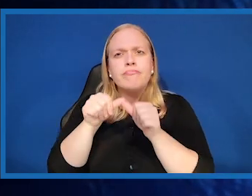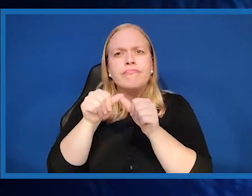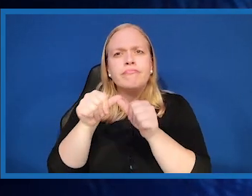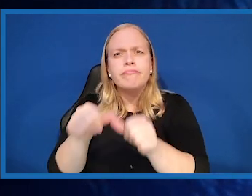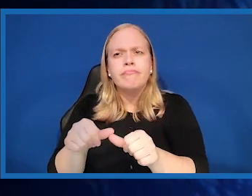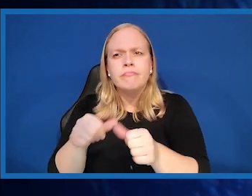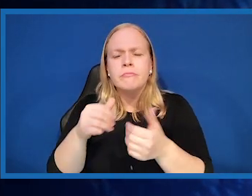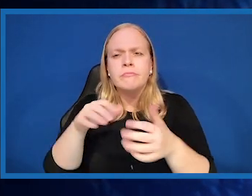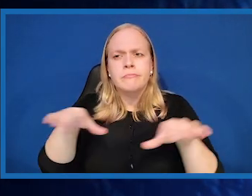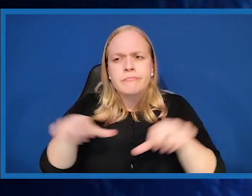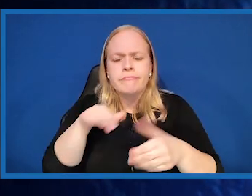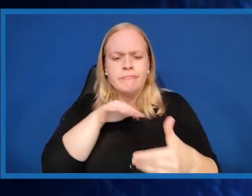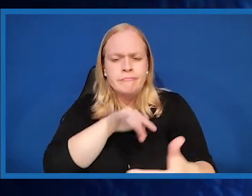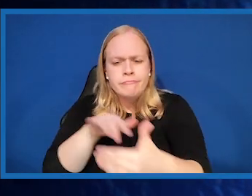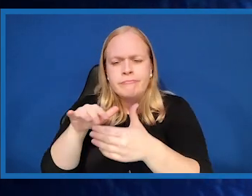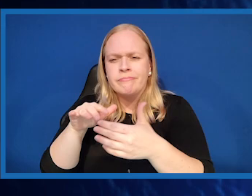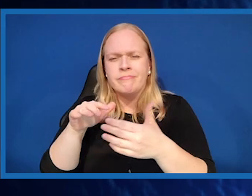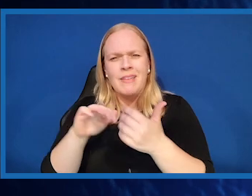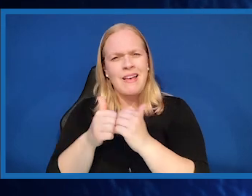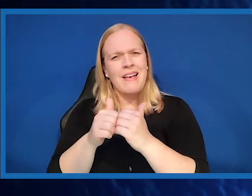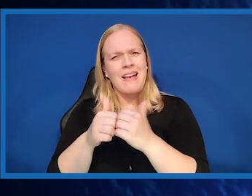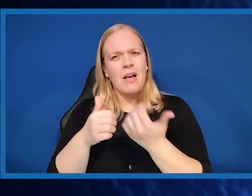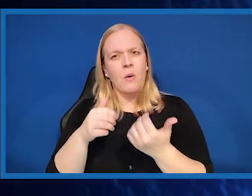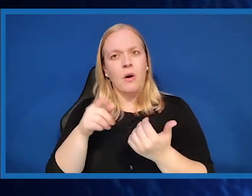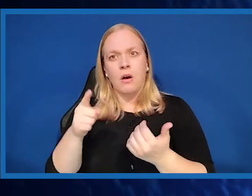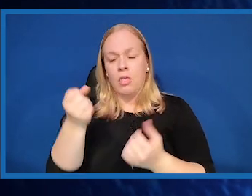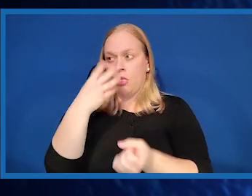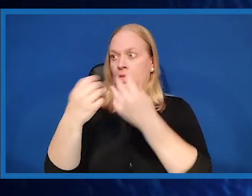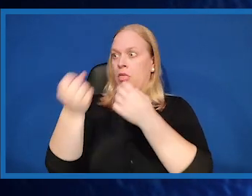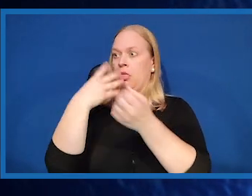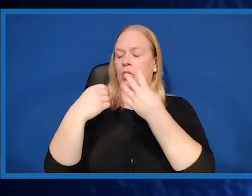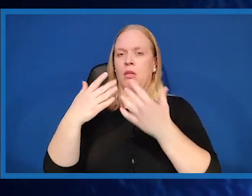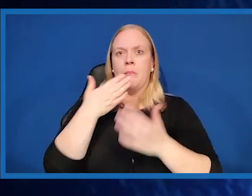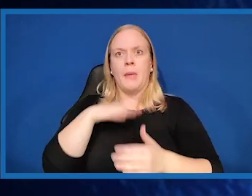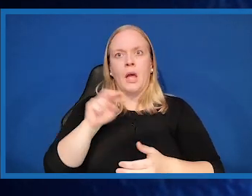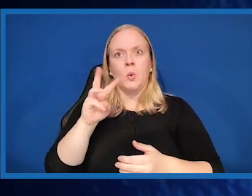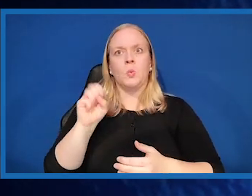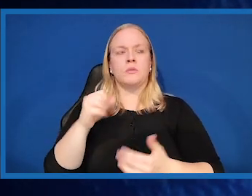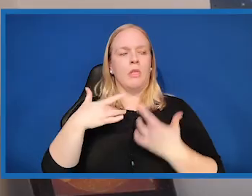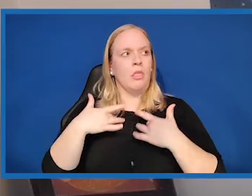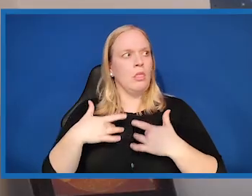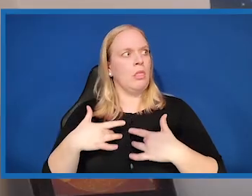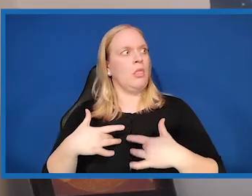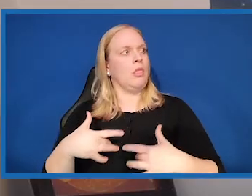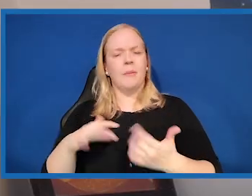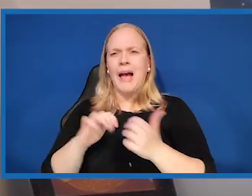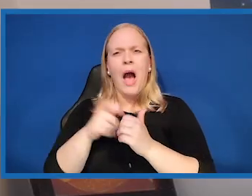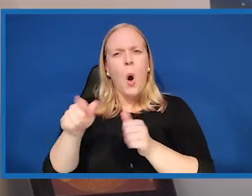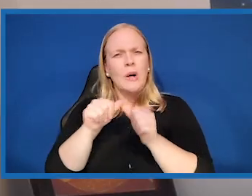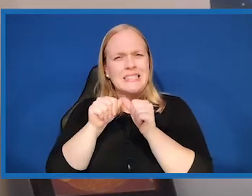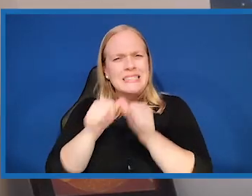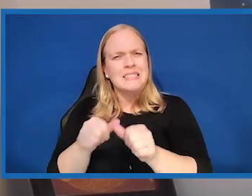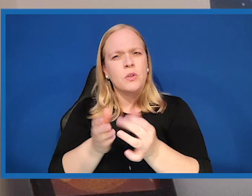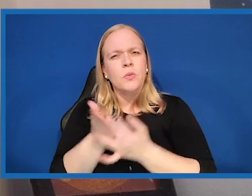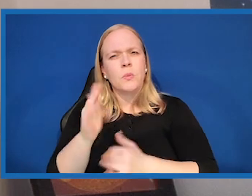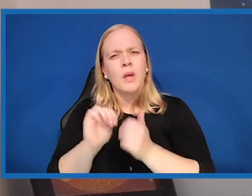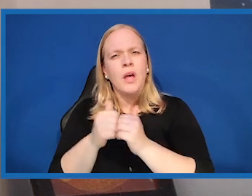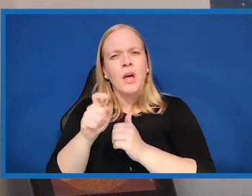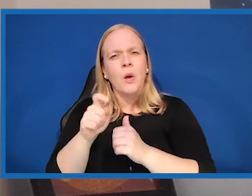WHEN-WHEN THE NEWS THAT YOU'RE GETTING CONSTANTLY IS UNHAPPY OFTEN? YEAH, SO YOU KNOW, YOU GET LOTS OF DATA